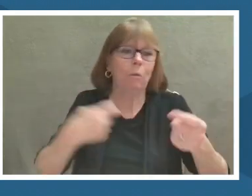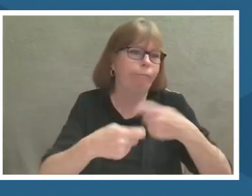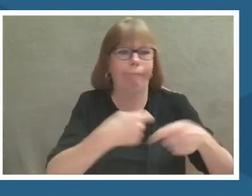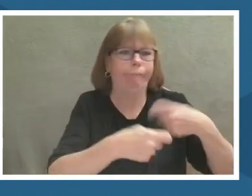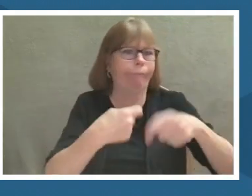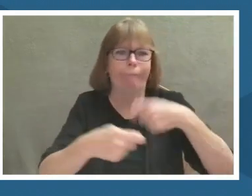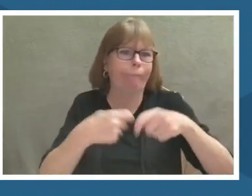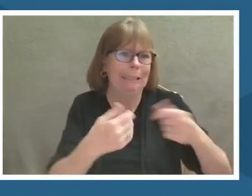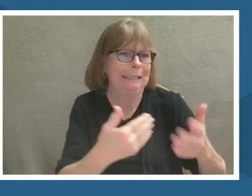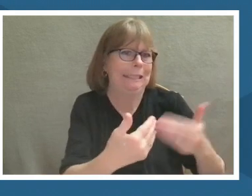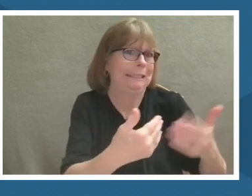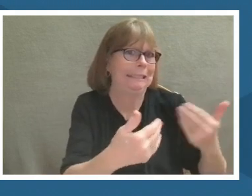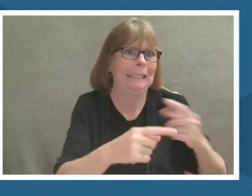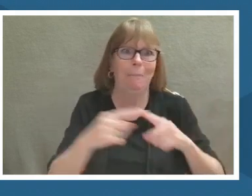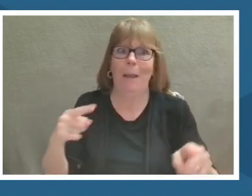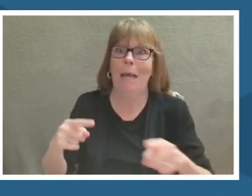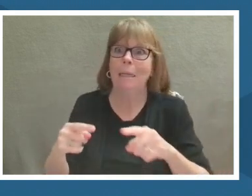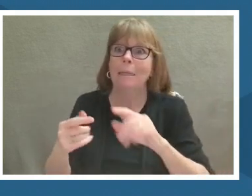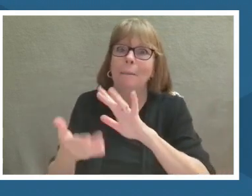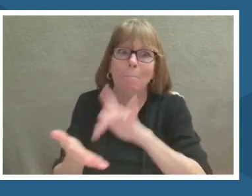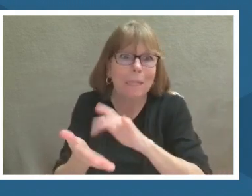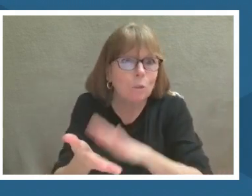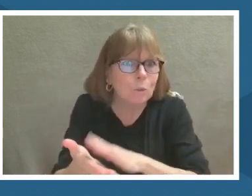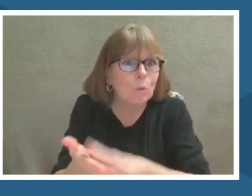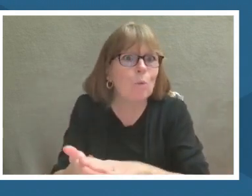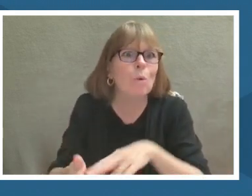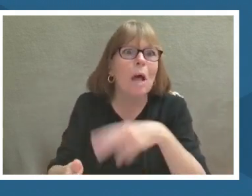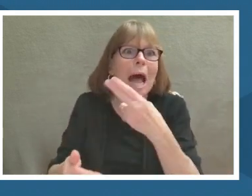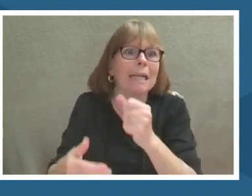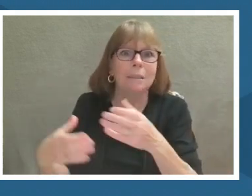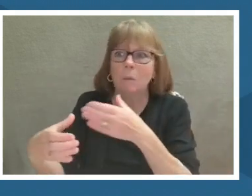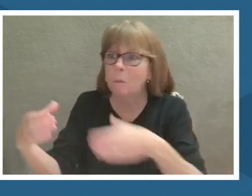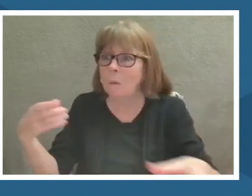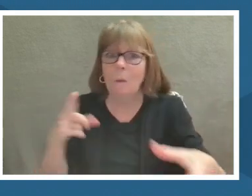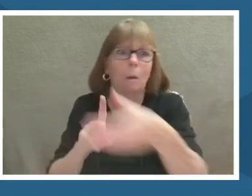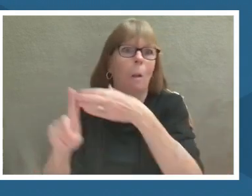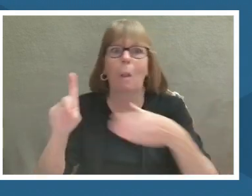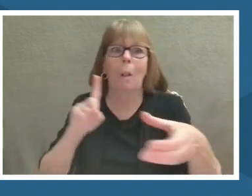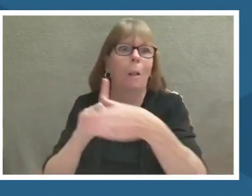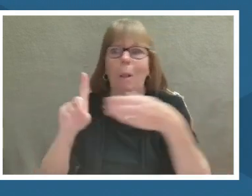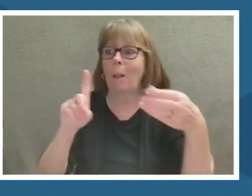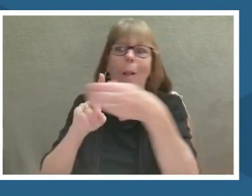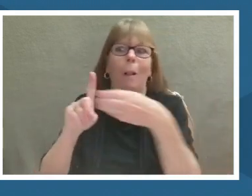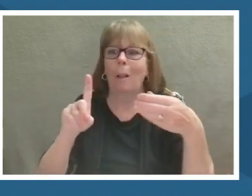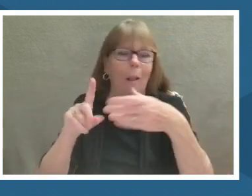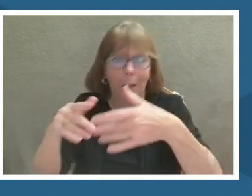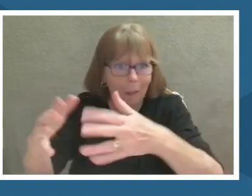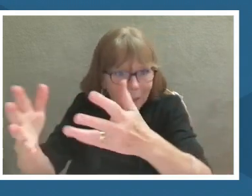school level you might think about like a capstone course right that teachers